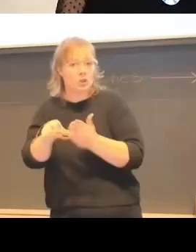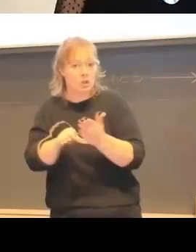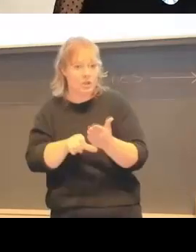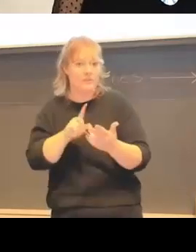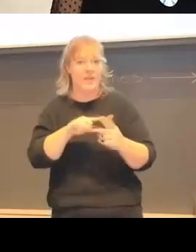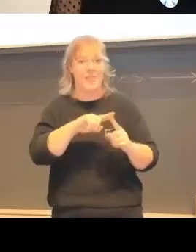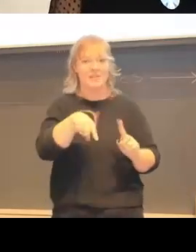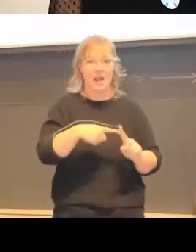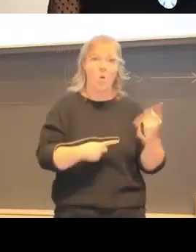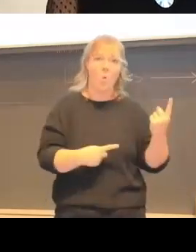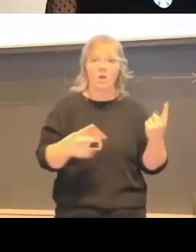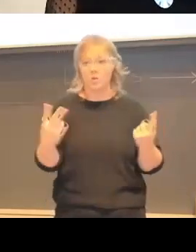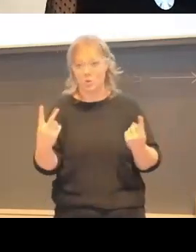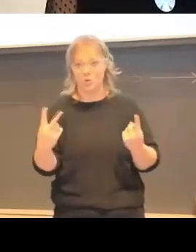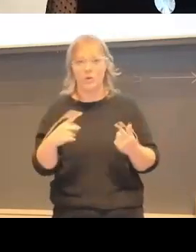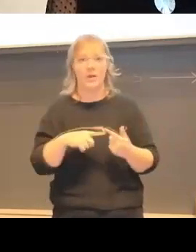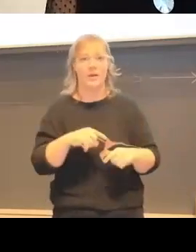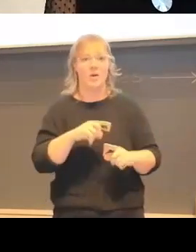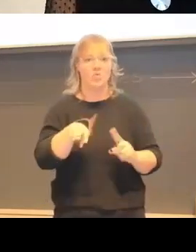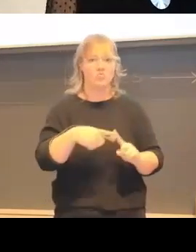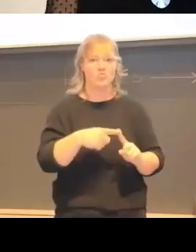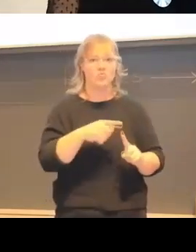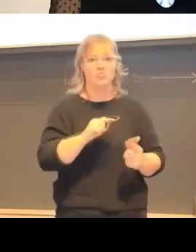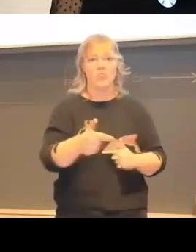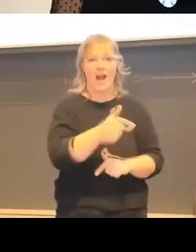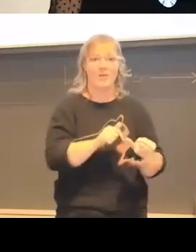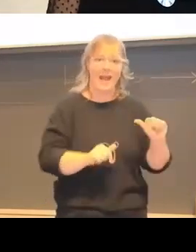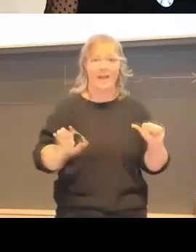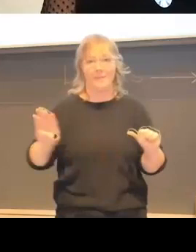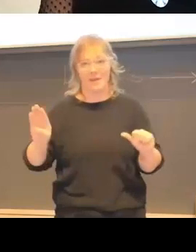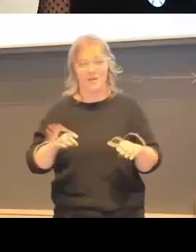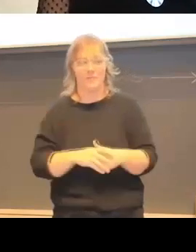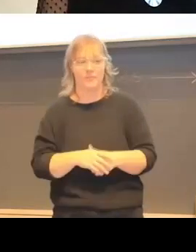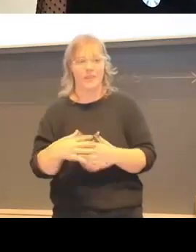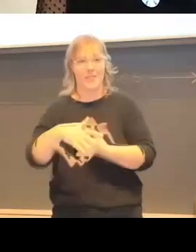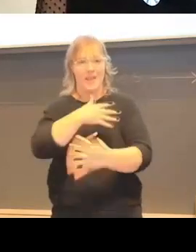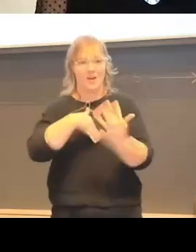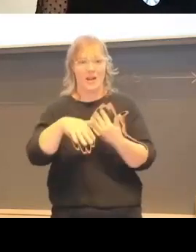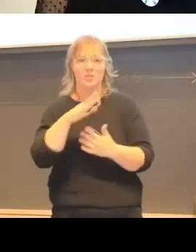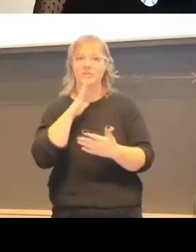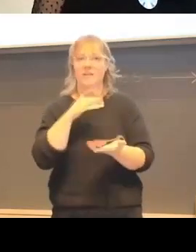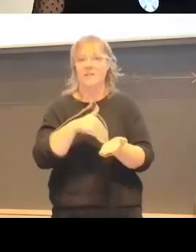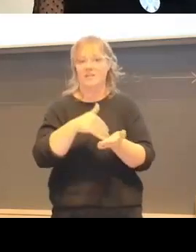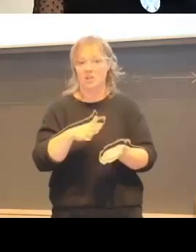versus two and round A or B and the interaction of position and cycle looking at the evaluated